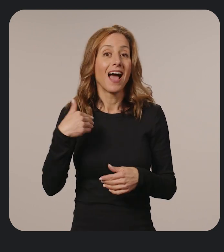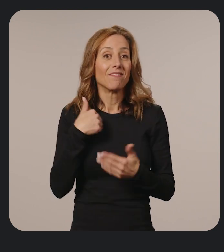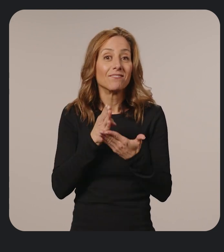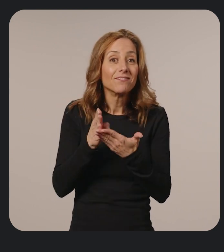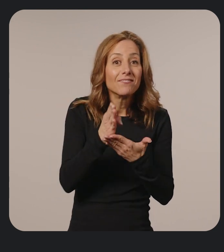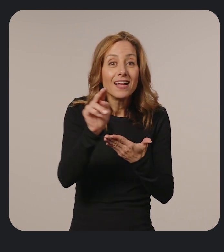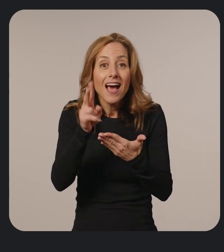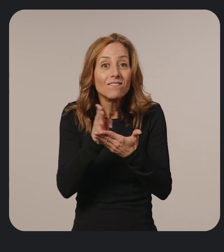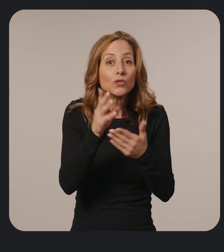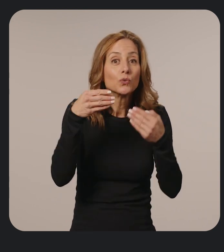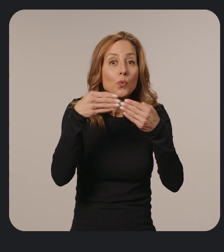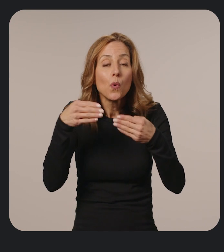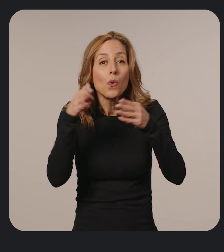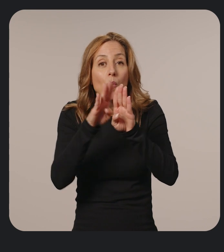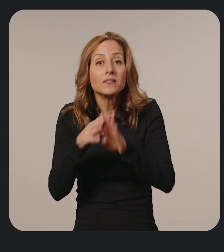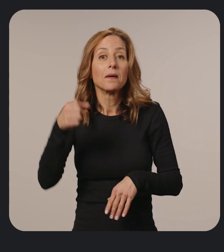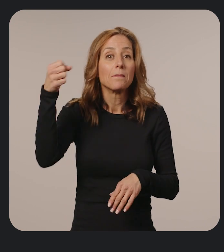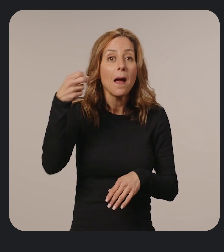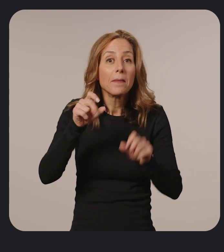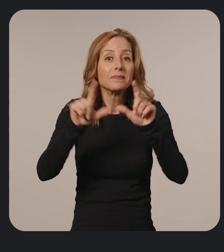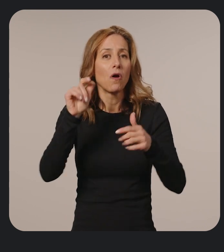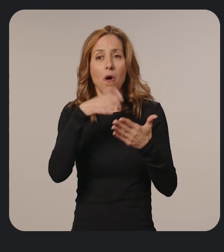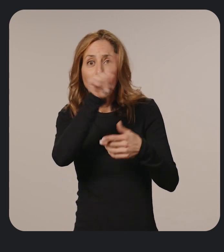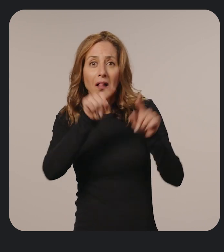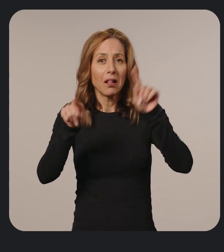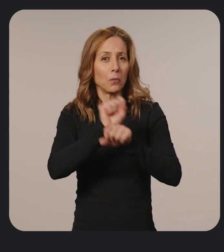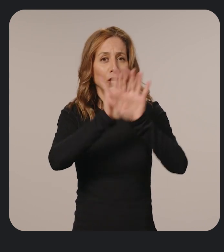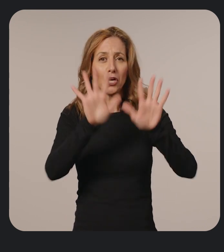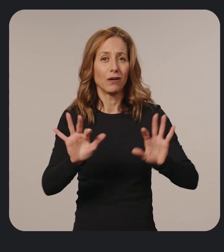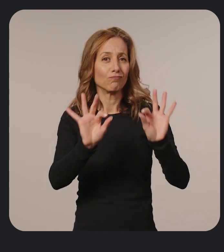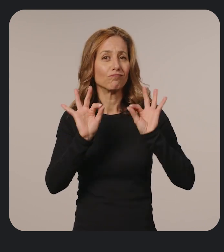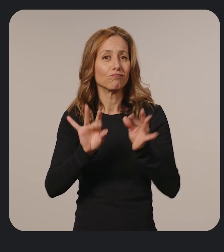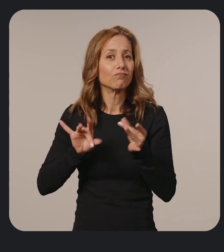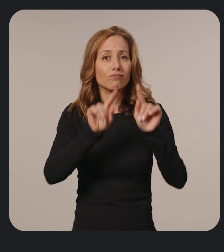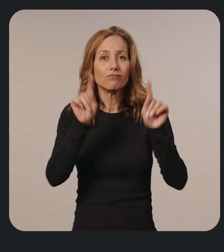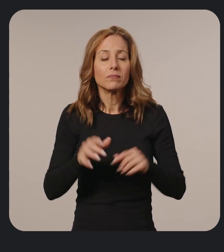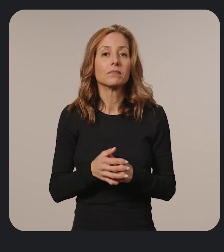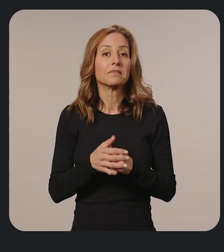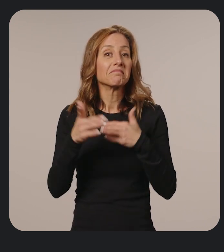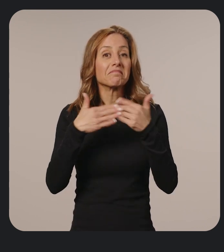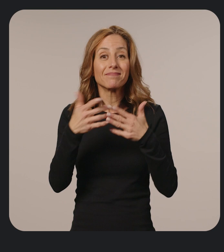I've got buttons in here. I've got navigation doors and pop-ups. All of those things are working as expected, despite the fact that this